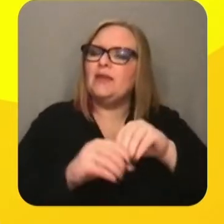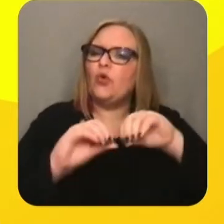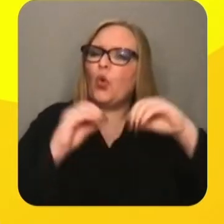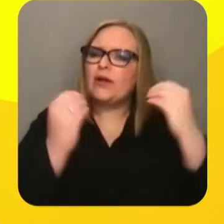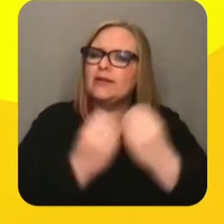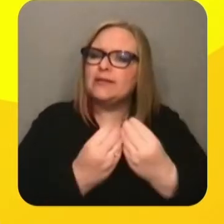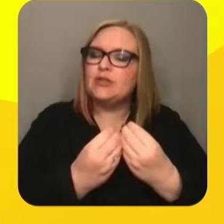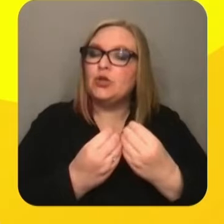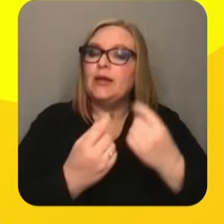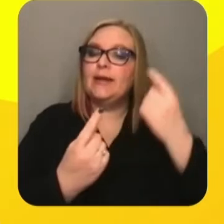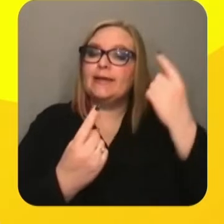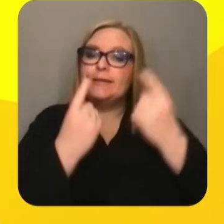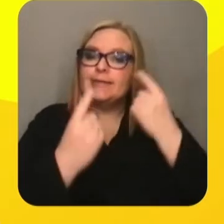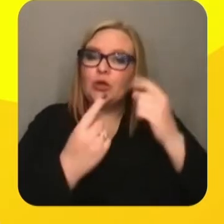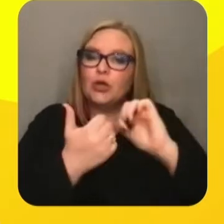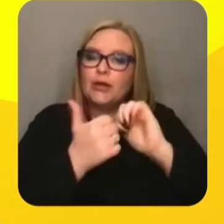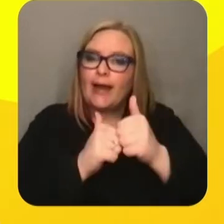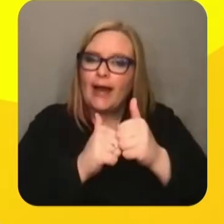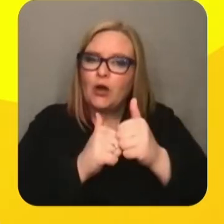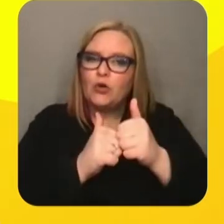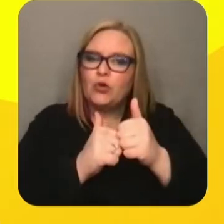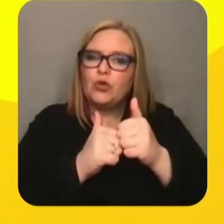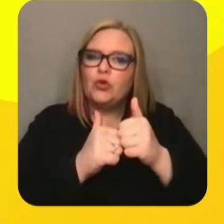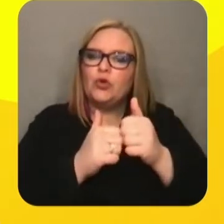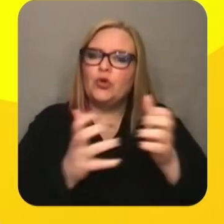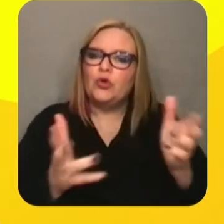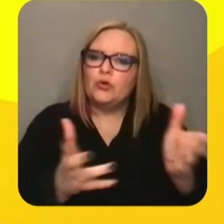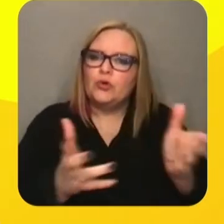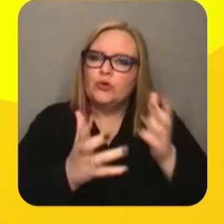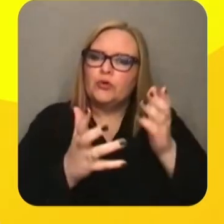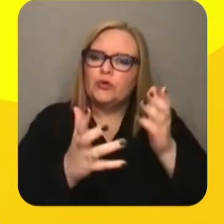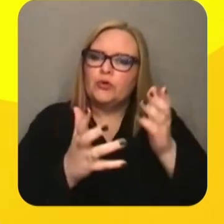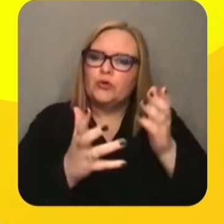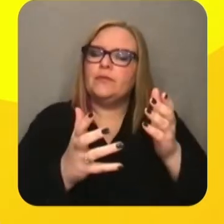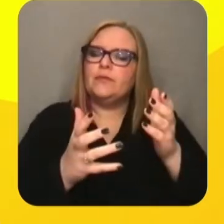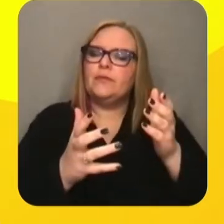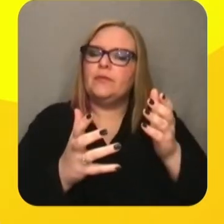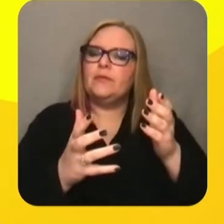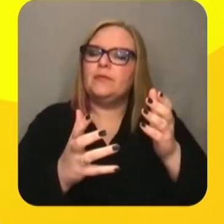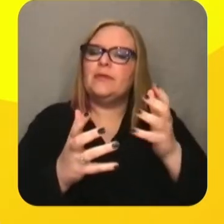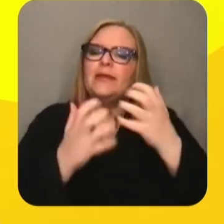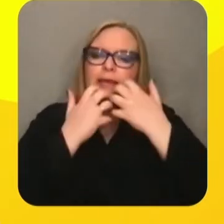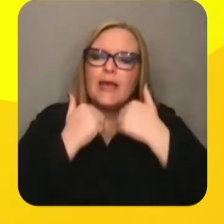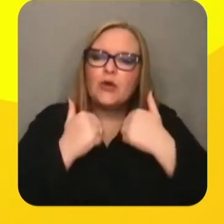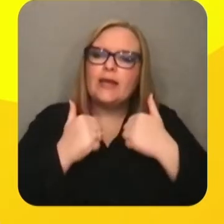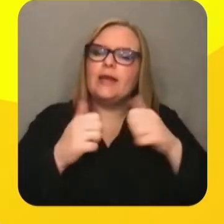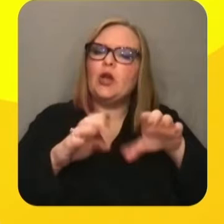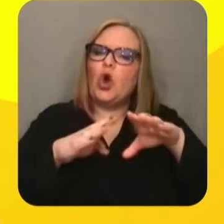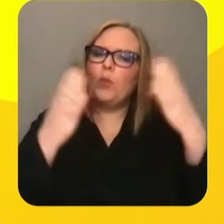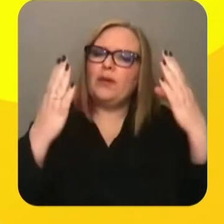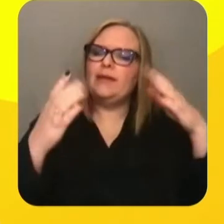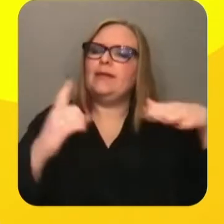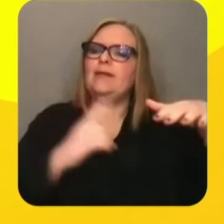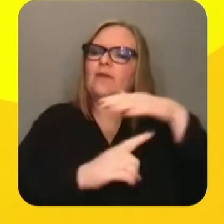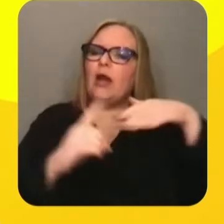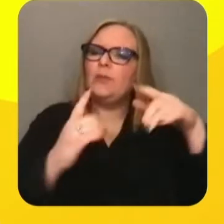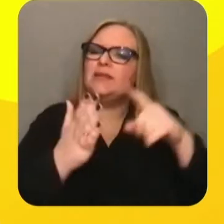the ways that you help drive the bottom line, but also create a caring and open environment which sometimes feels a bit disconnected.